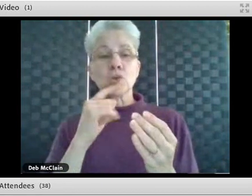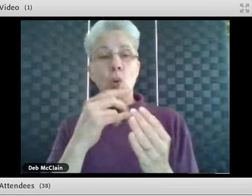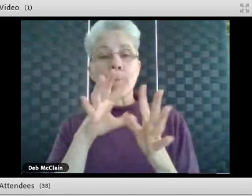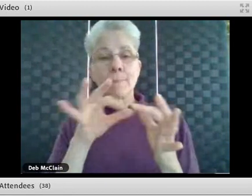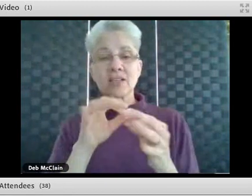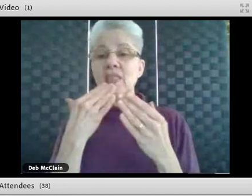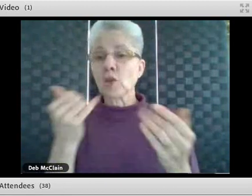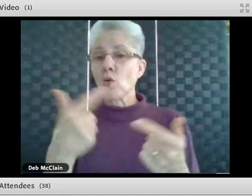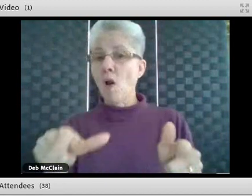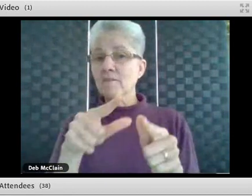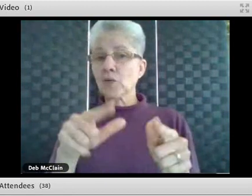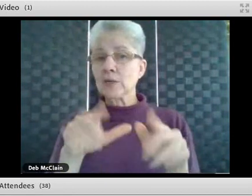Thank you everyone for attending and have a great weekend.